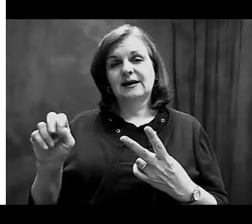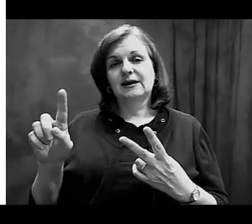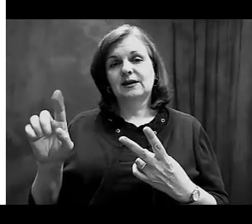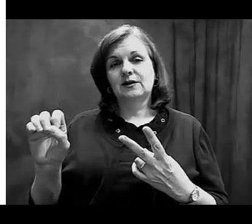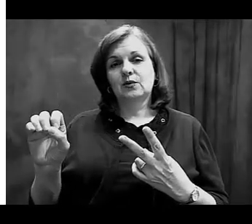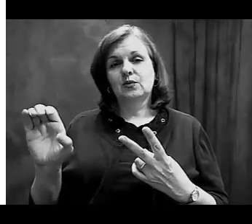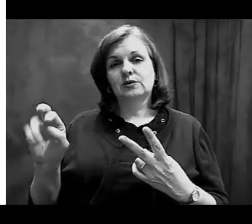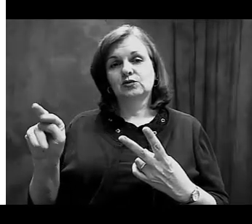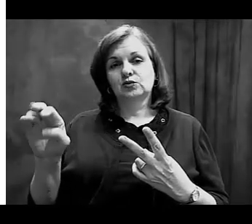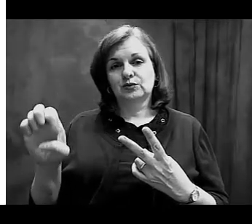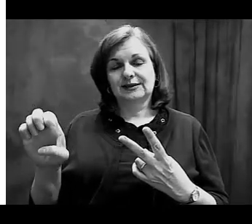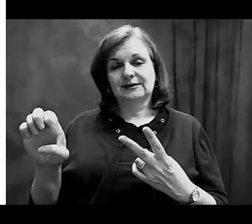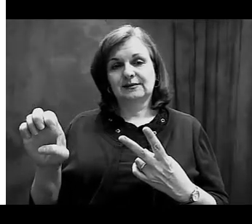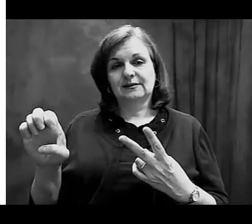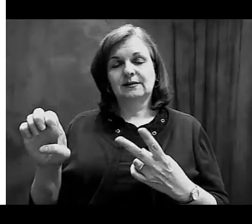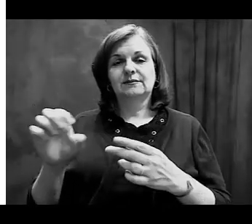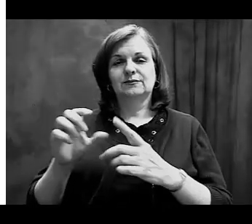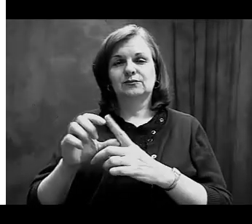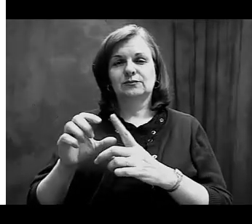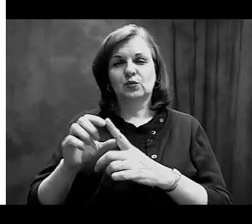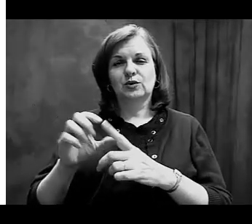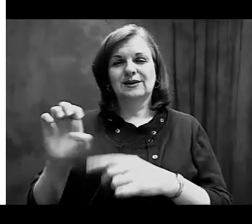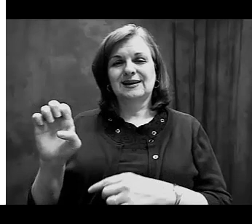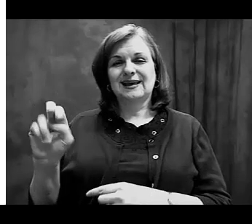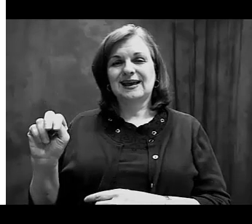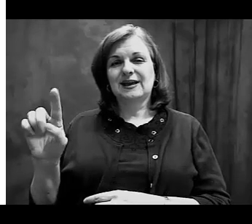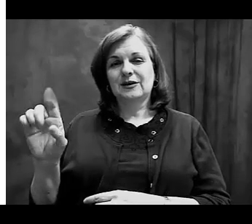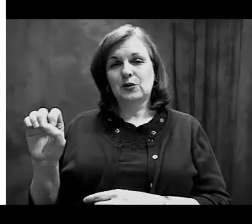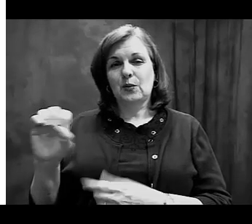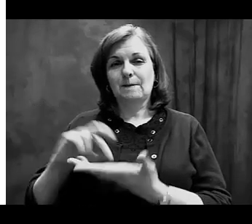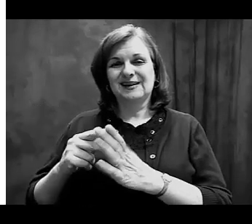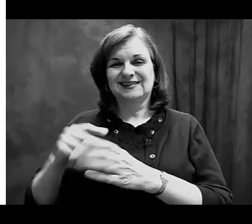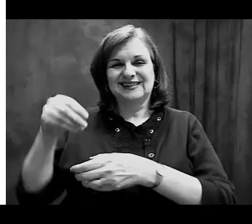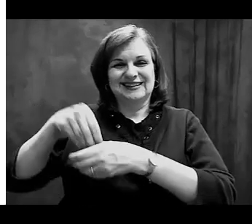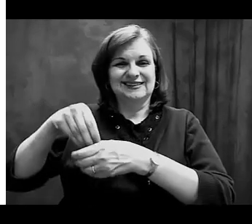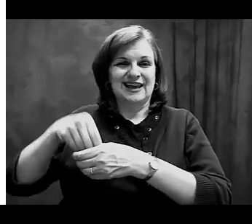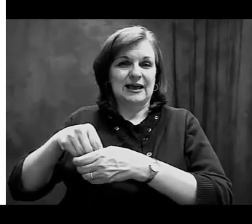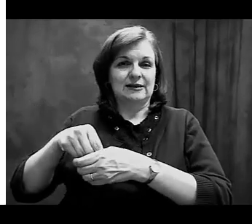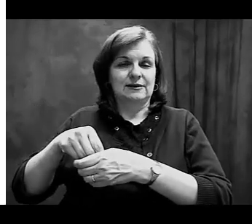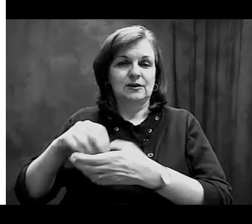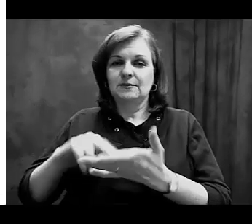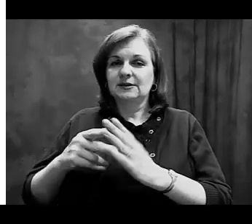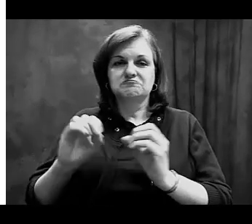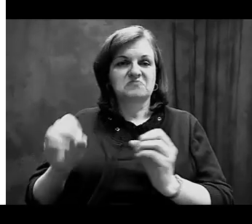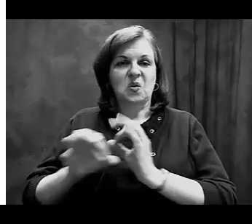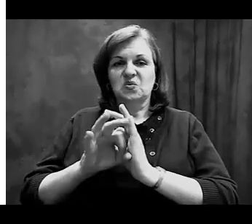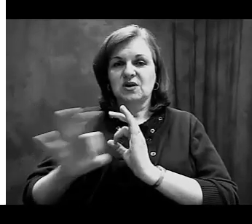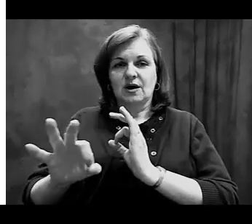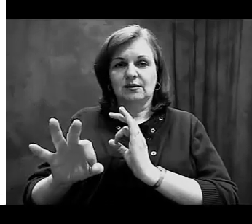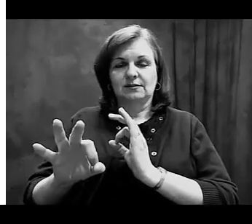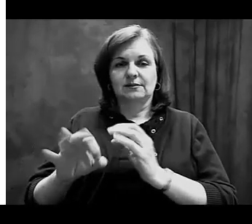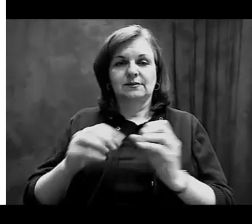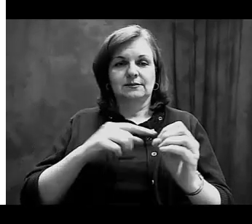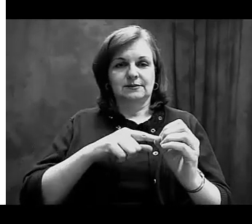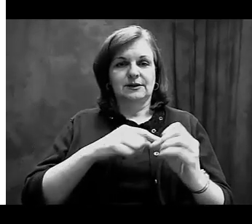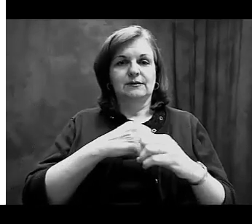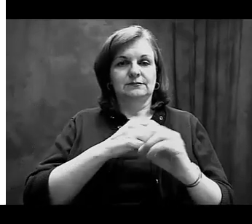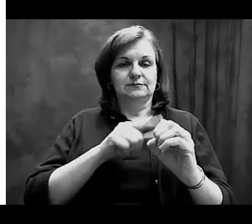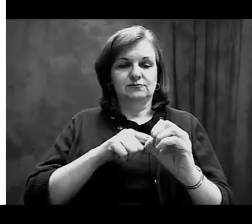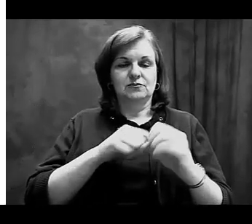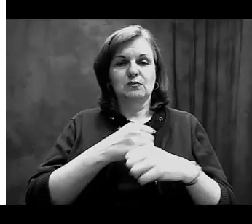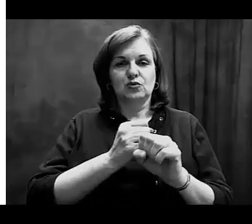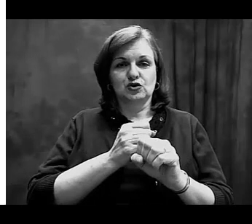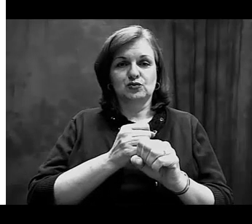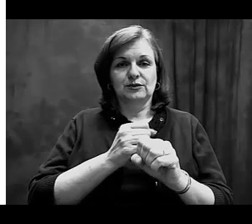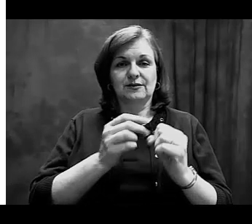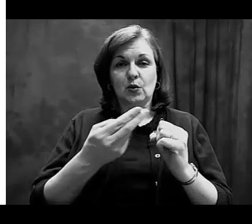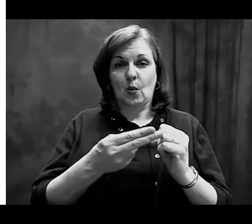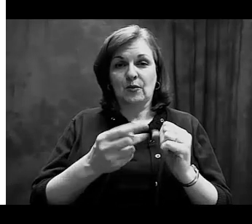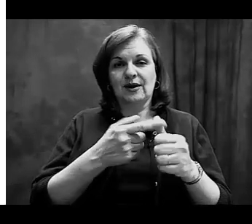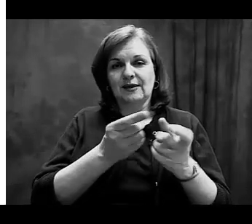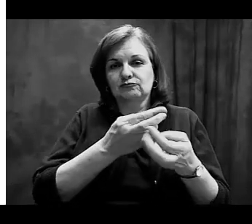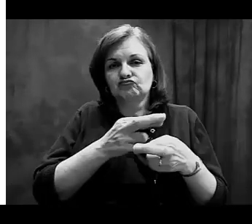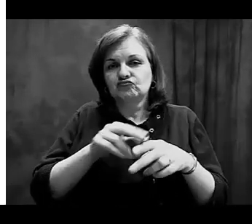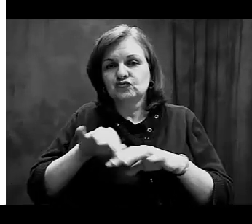the endocrine tissue - "endo" is inside - which means there are no ducts its simply through secretion only into your bloodstream